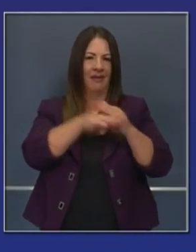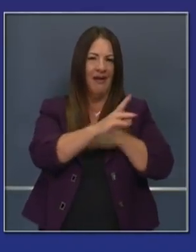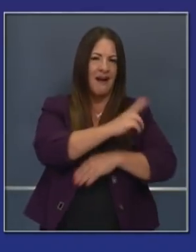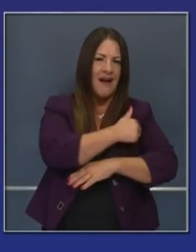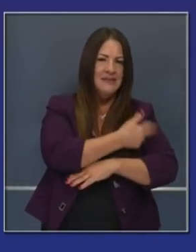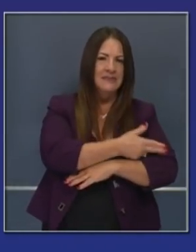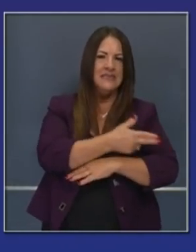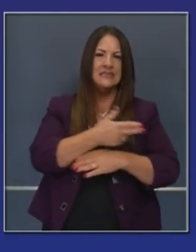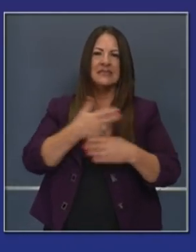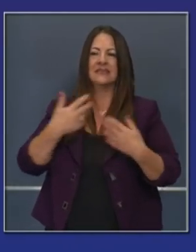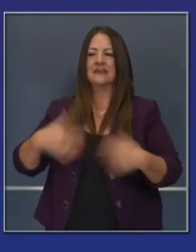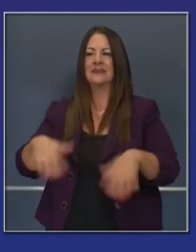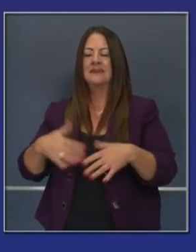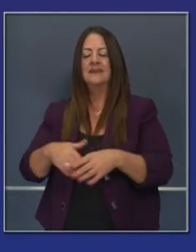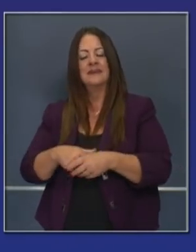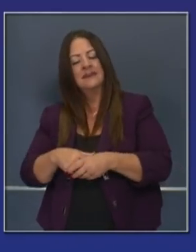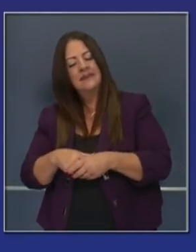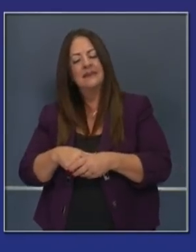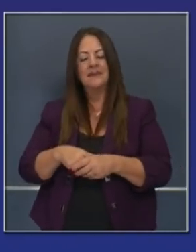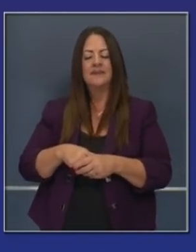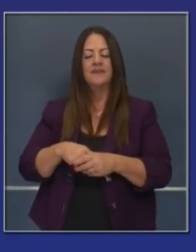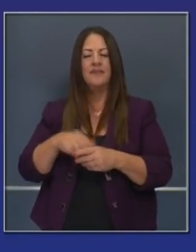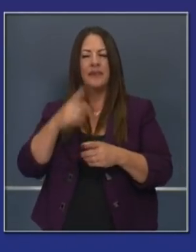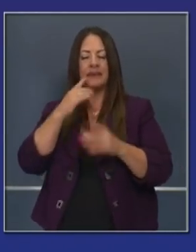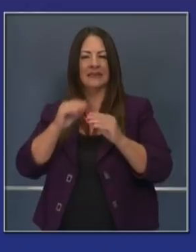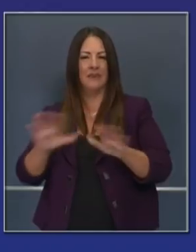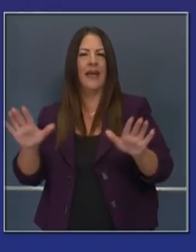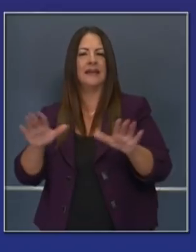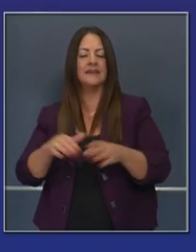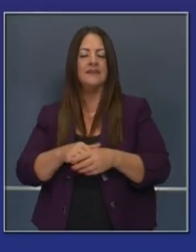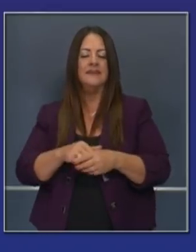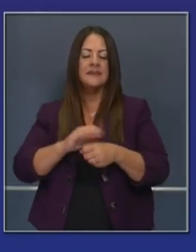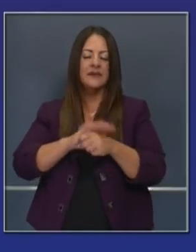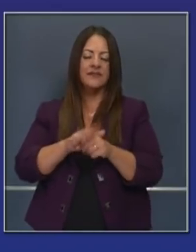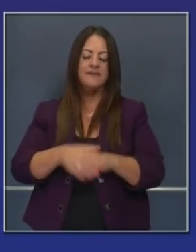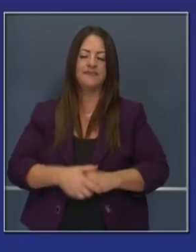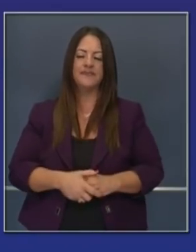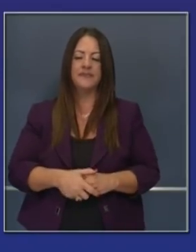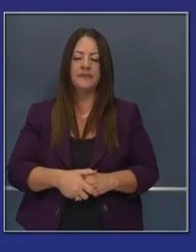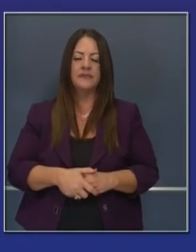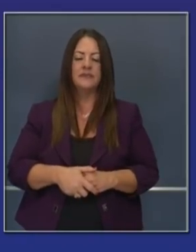COHORTS AND WE ARE CONCERNED ABOUT THE PROSPECTS OF SEEING THESE ADMISSIONS GO UP AND THE